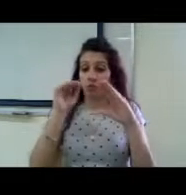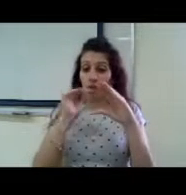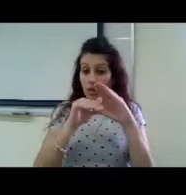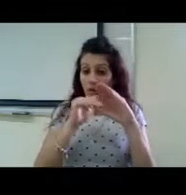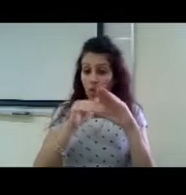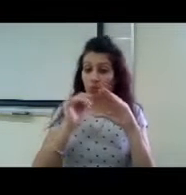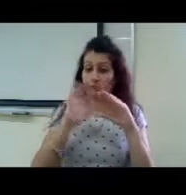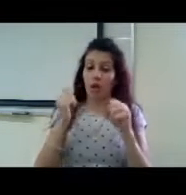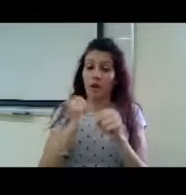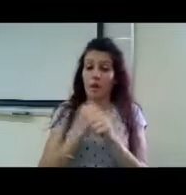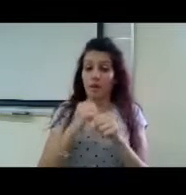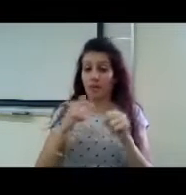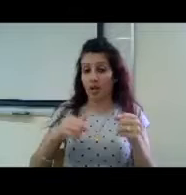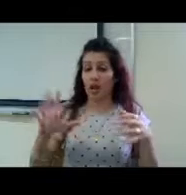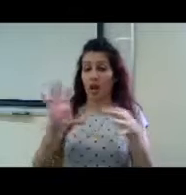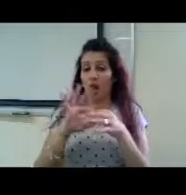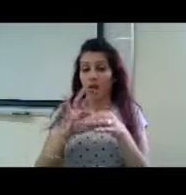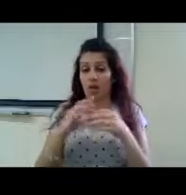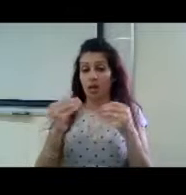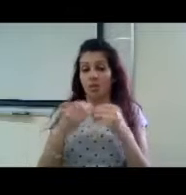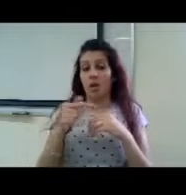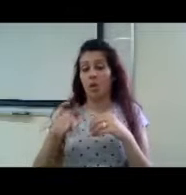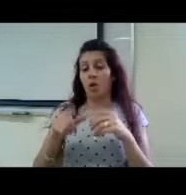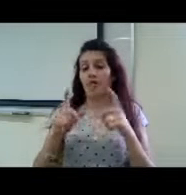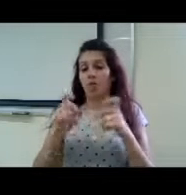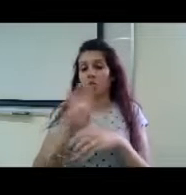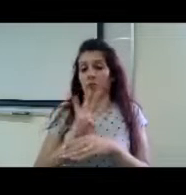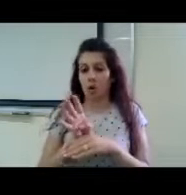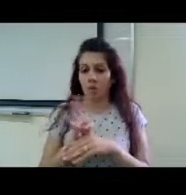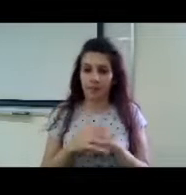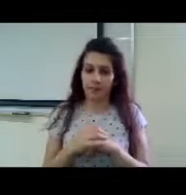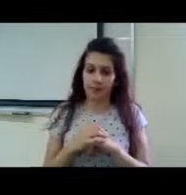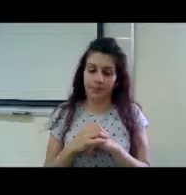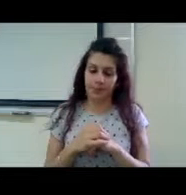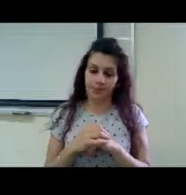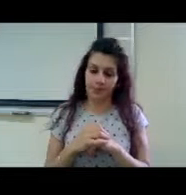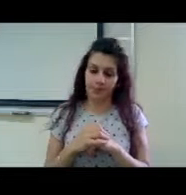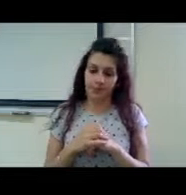environment and so by having a library catalog it helps to better understand